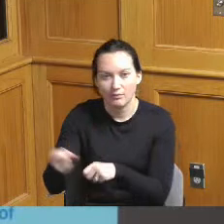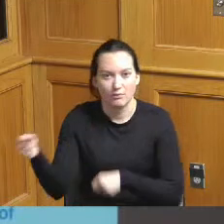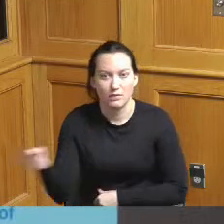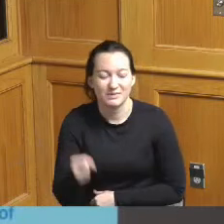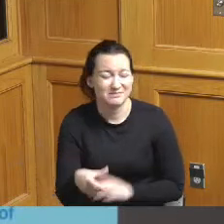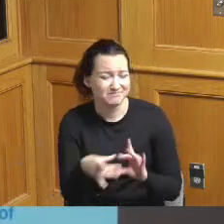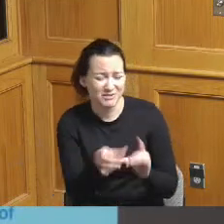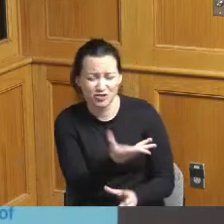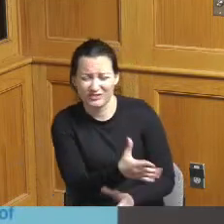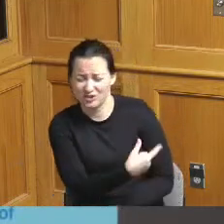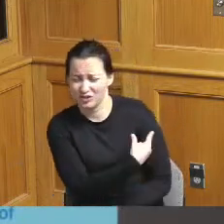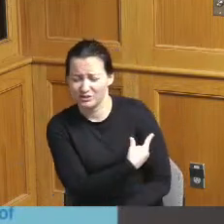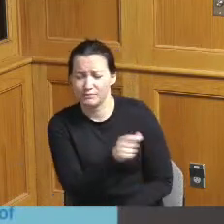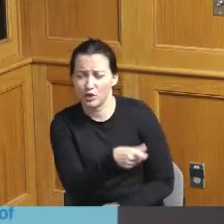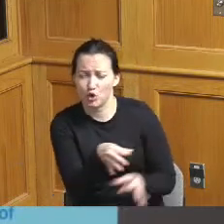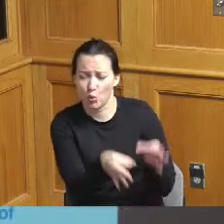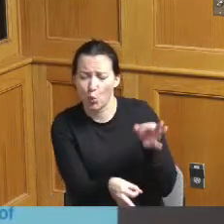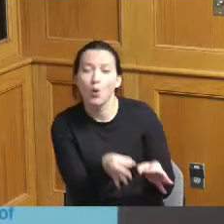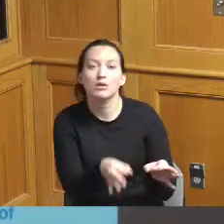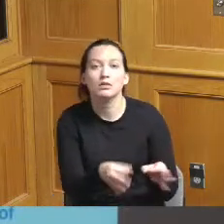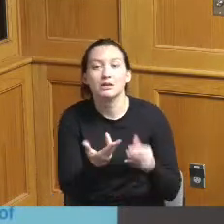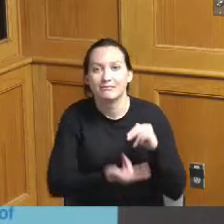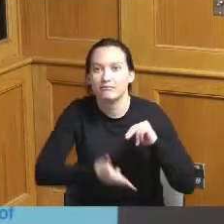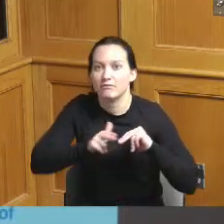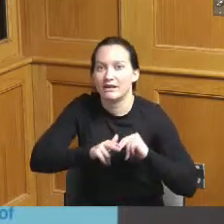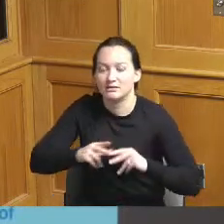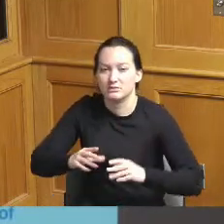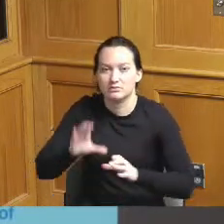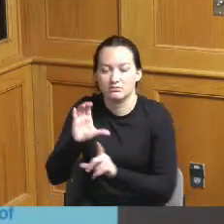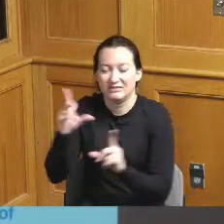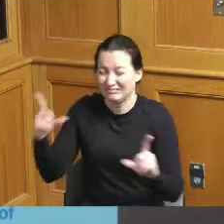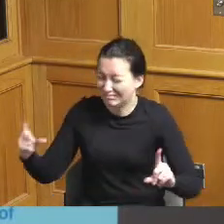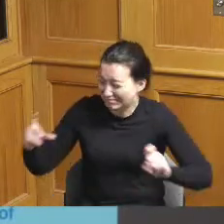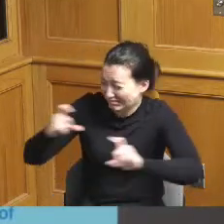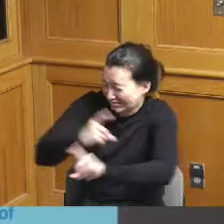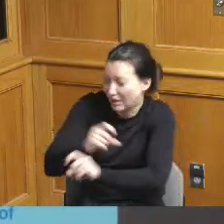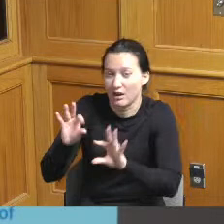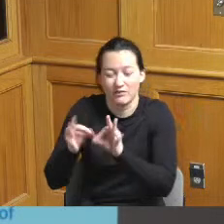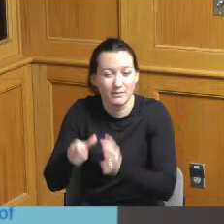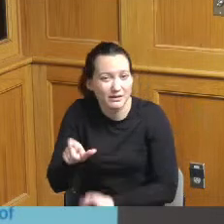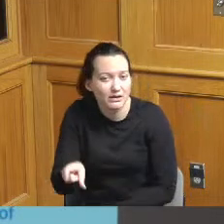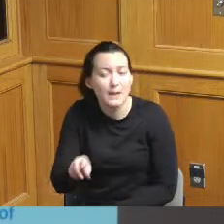was mentioned earlier as well increase in the case complexity and family needs Medicaid snap